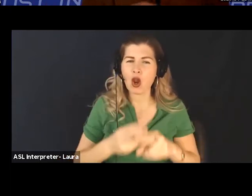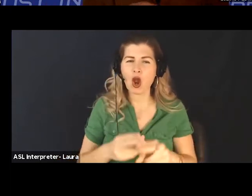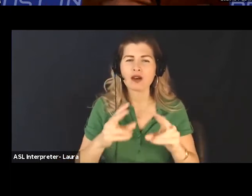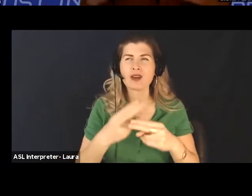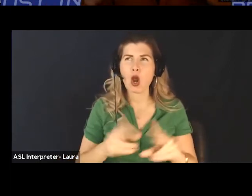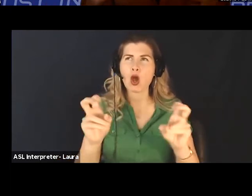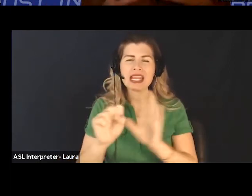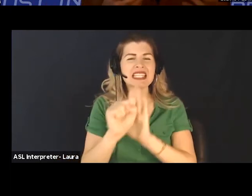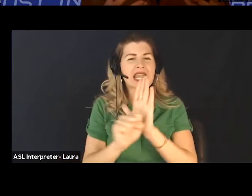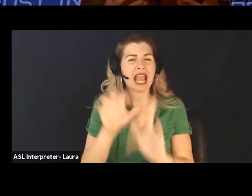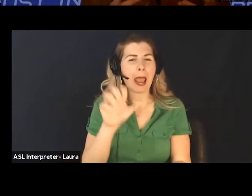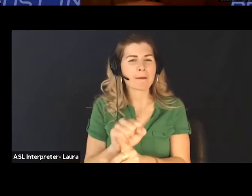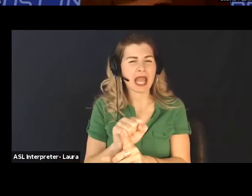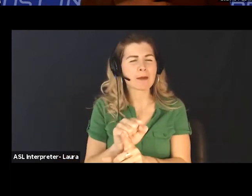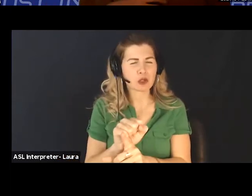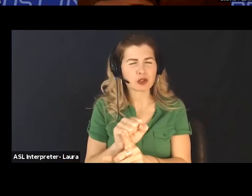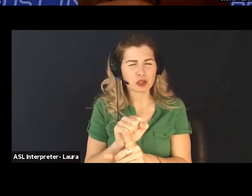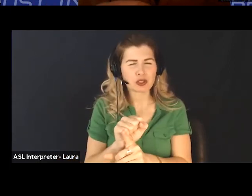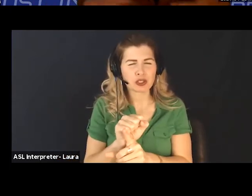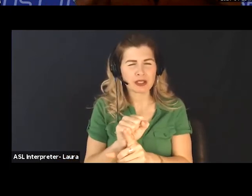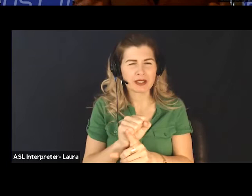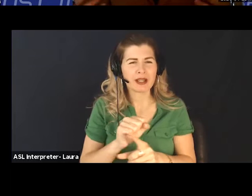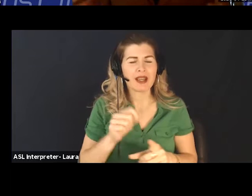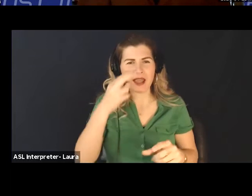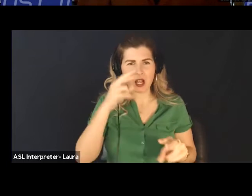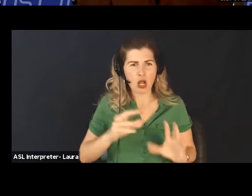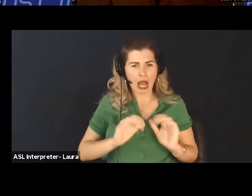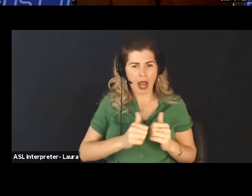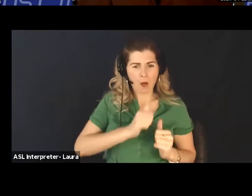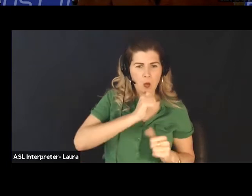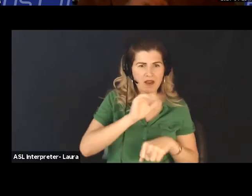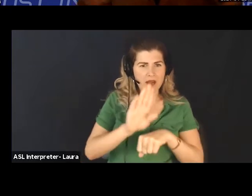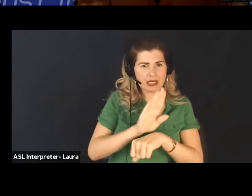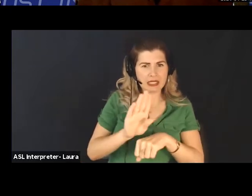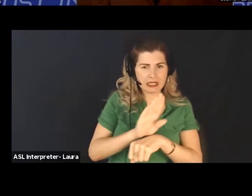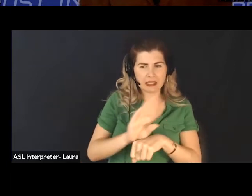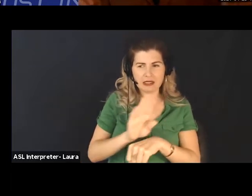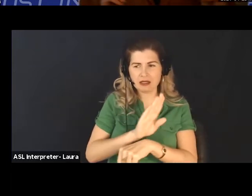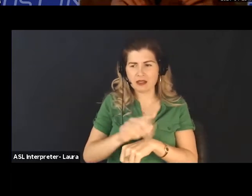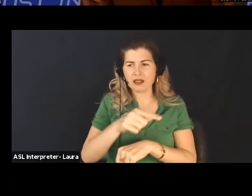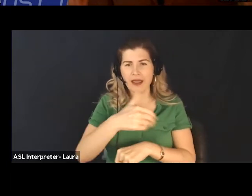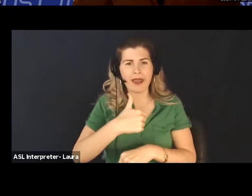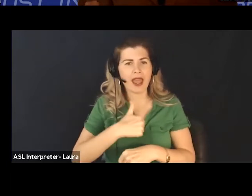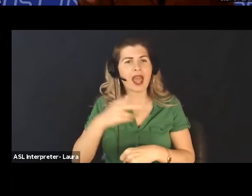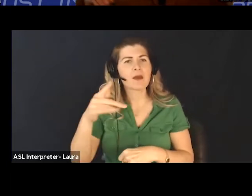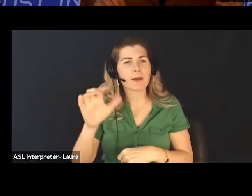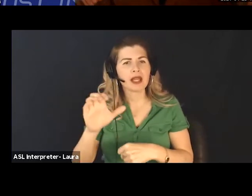at how private actors are able to organize public conversations, organized who goes, who